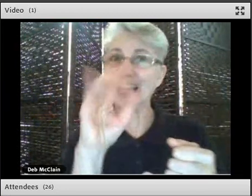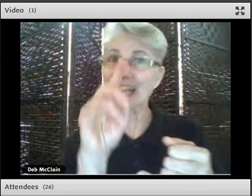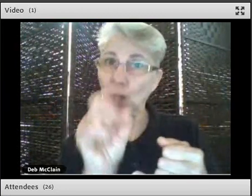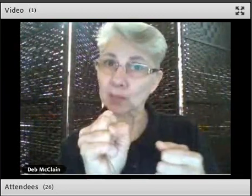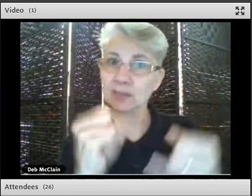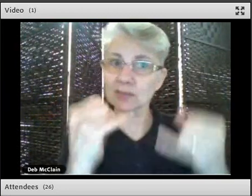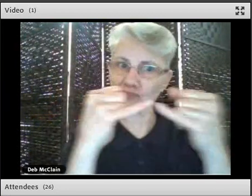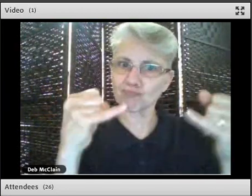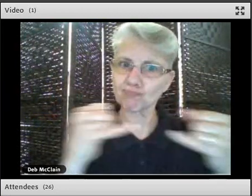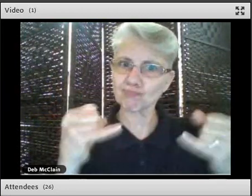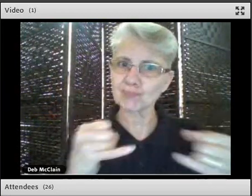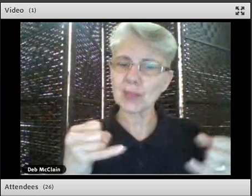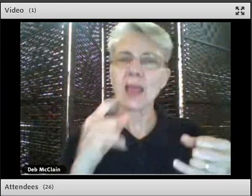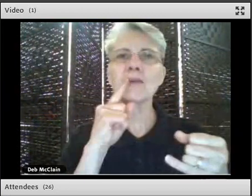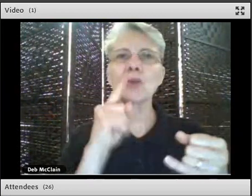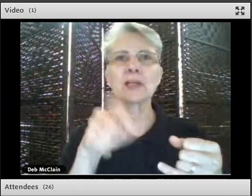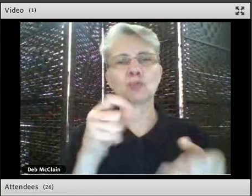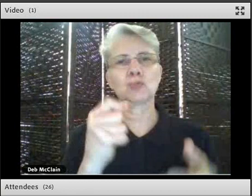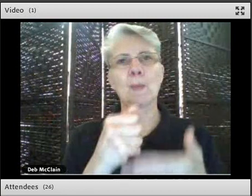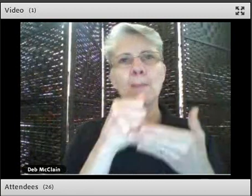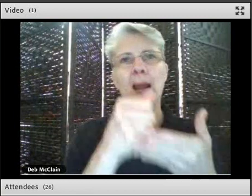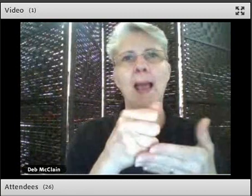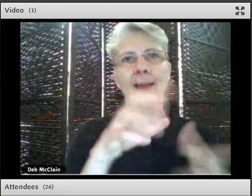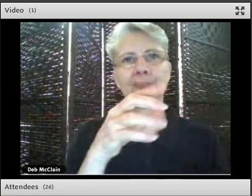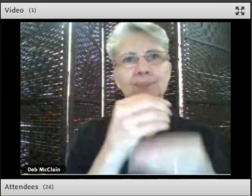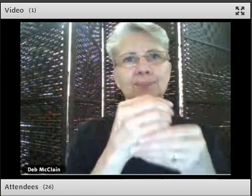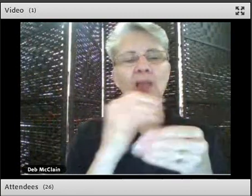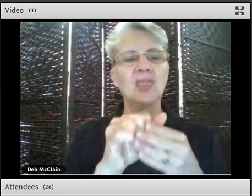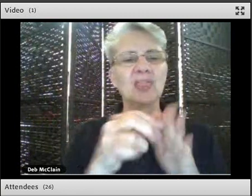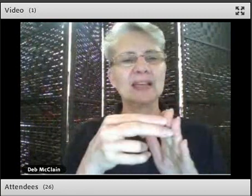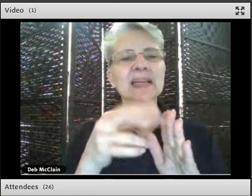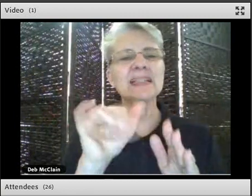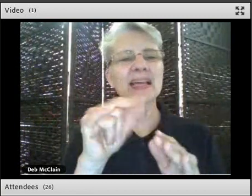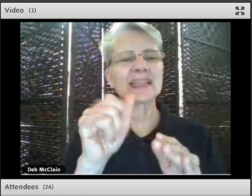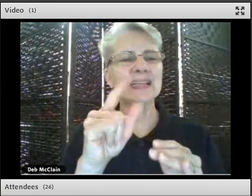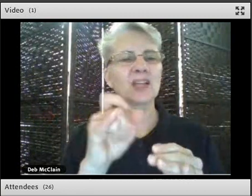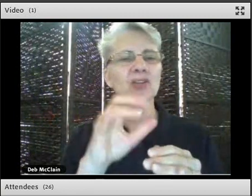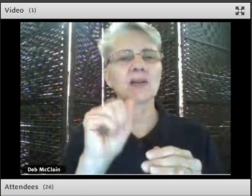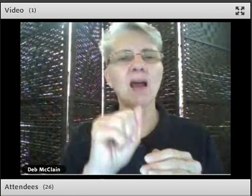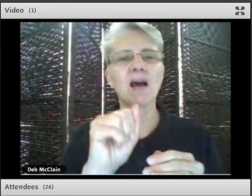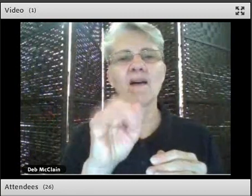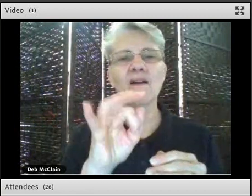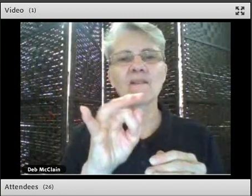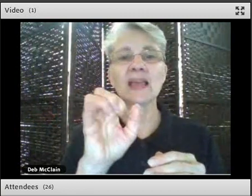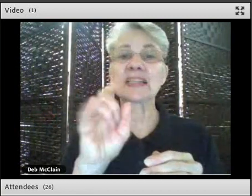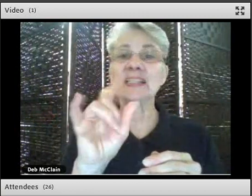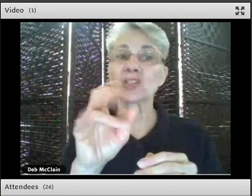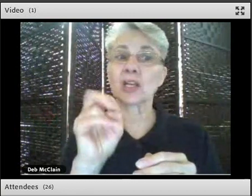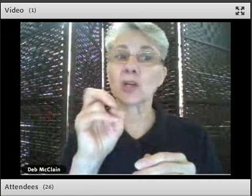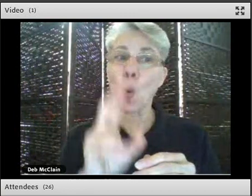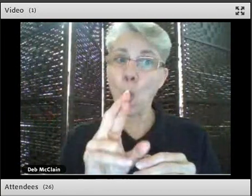of edition or version if the edition statement consists only of letters or numbers,